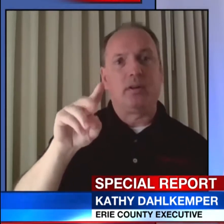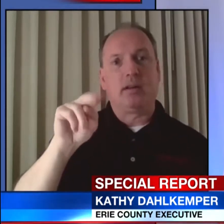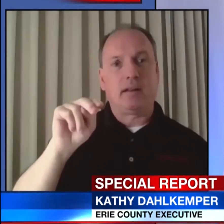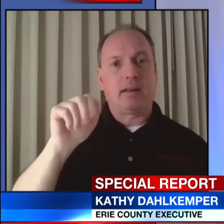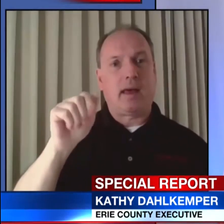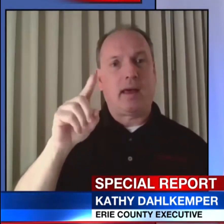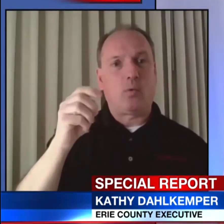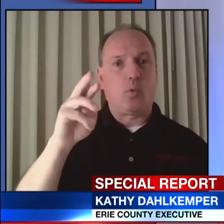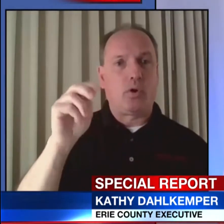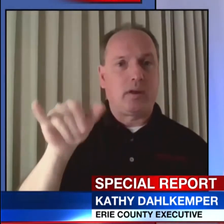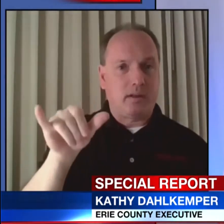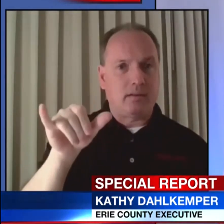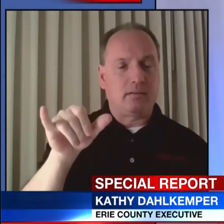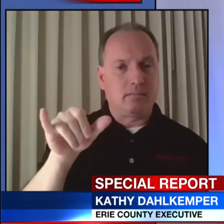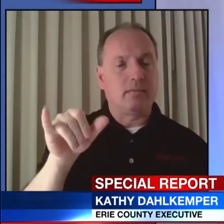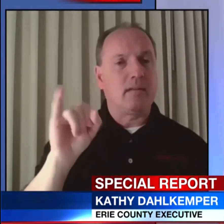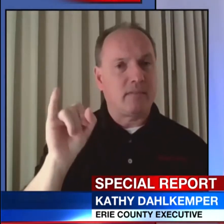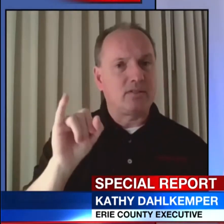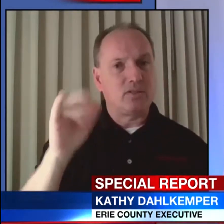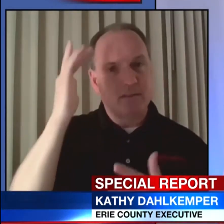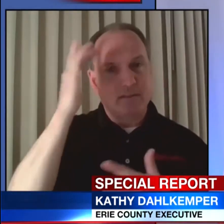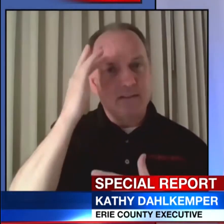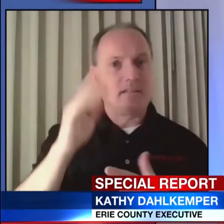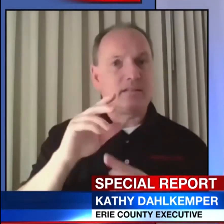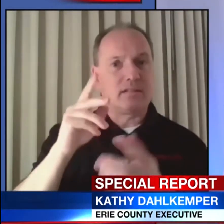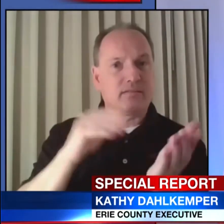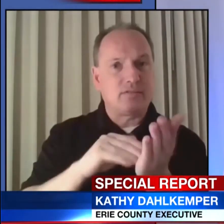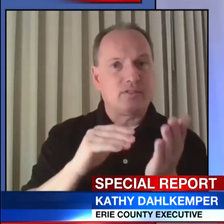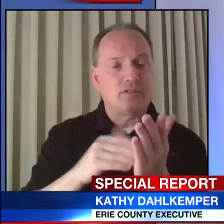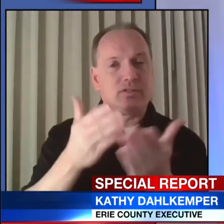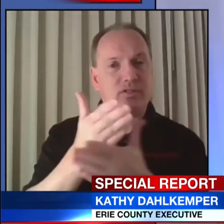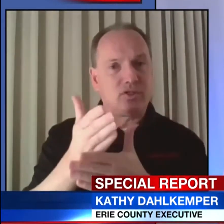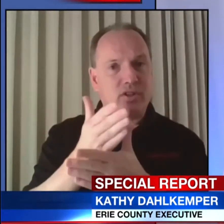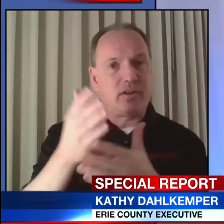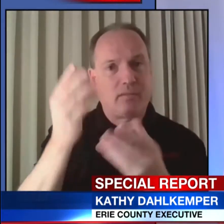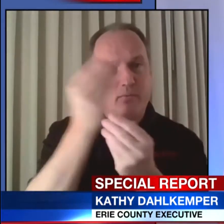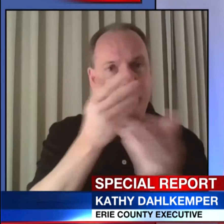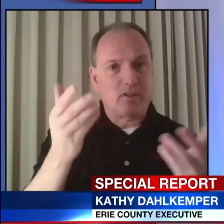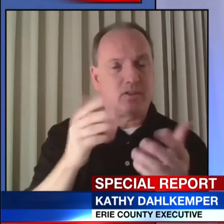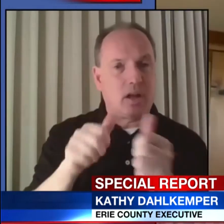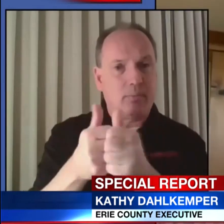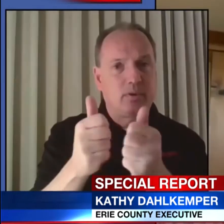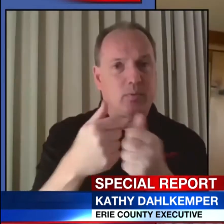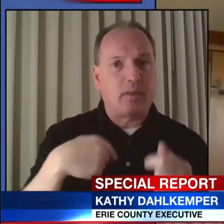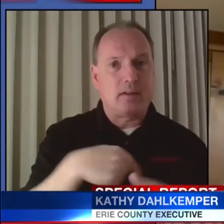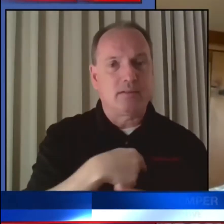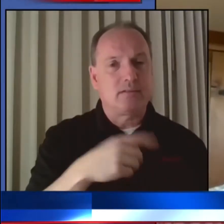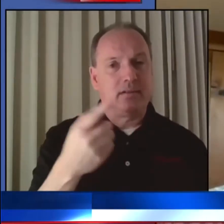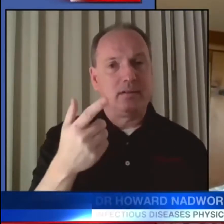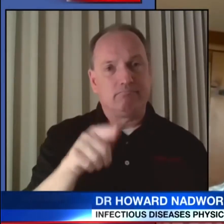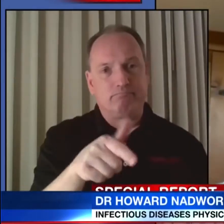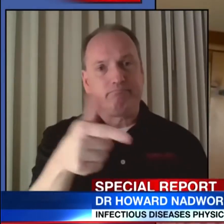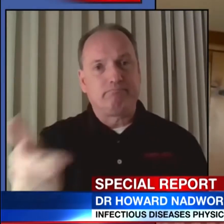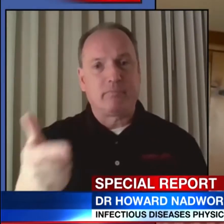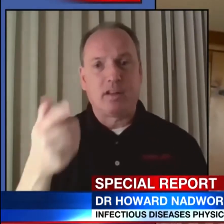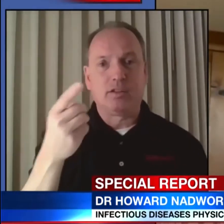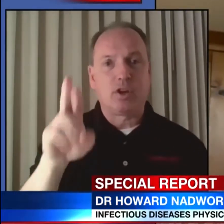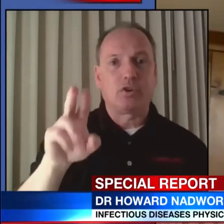VIRUS, THE VARIANCE, THE VACCINE, WE WOULD LIKE TO WELCOME DOCTOR HOWARD TO